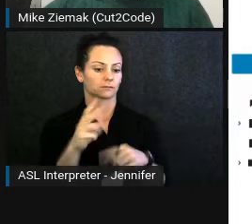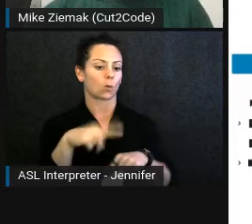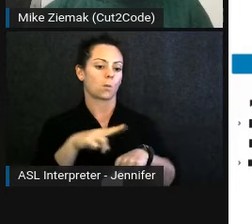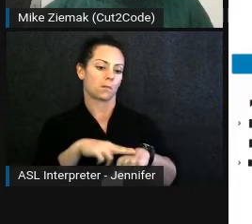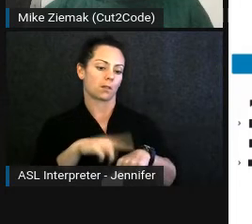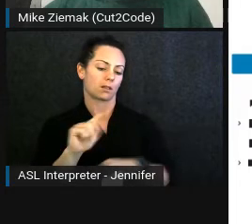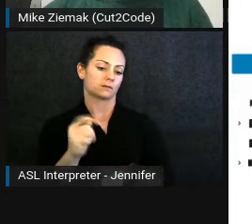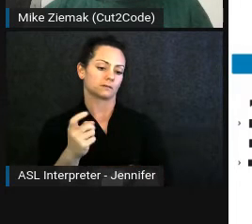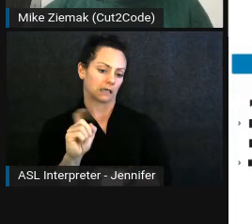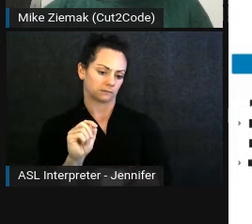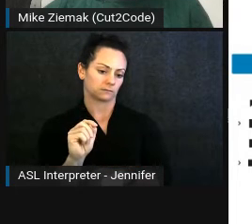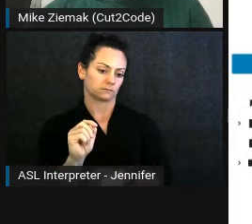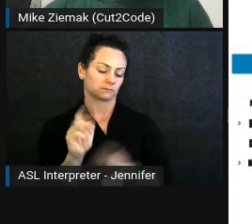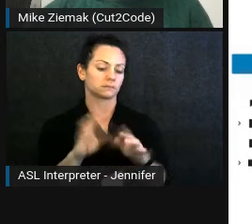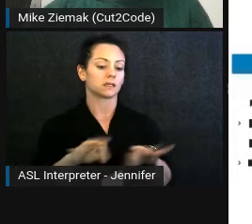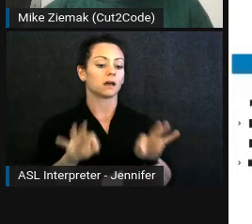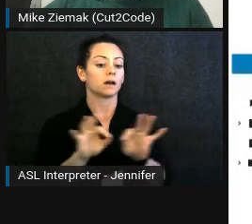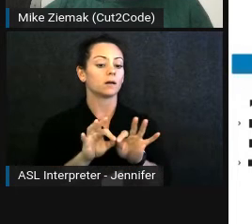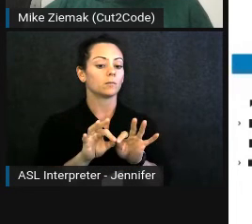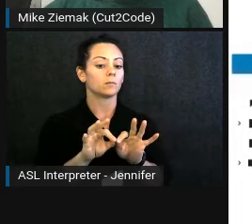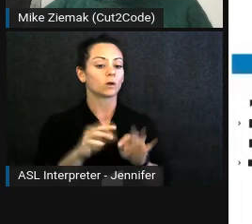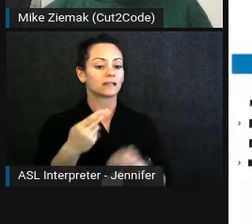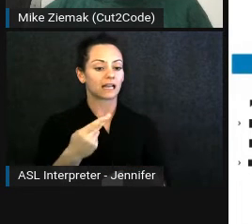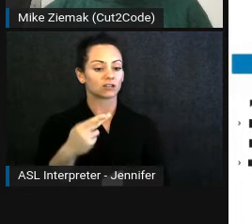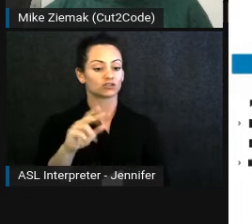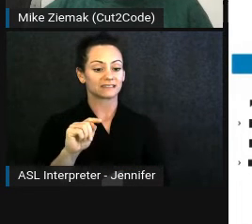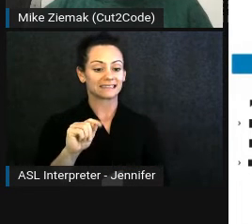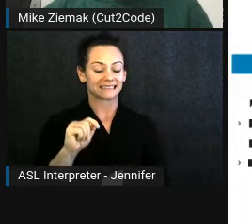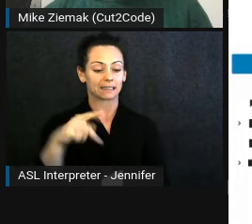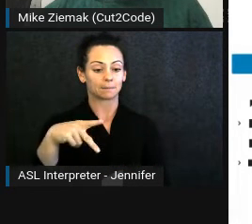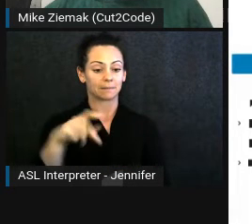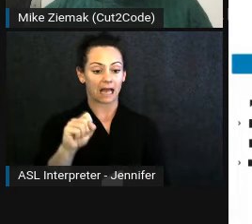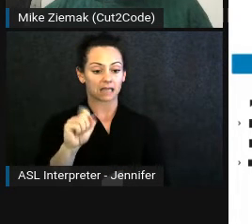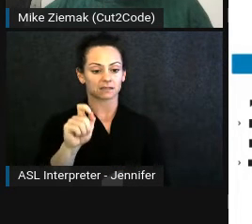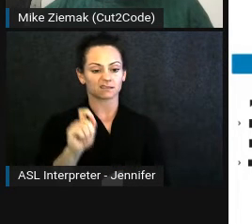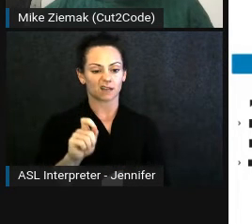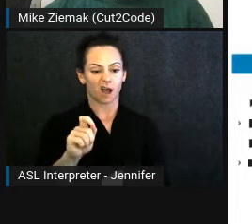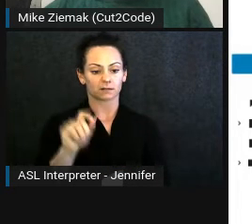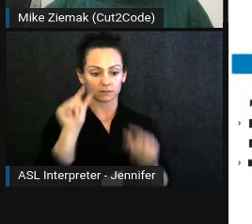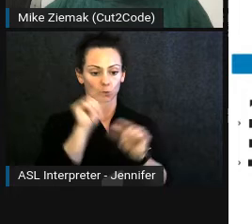that this https://google.com, is an actual link.